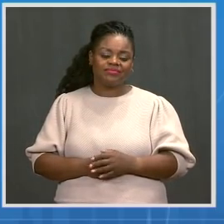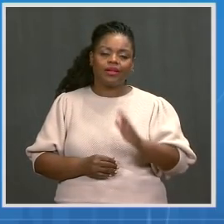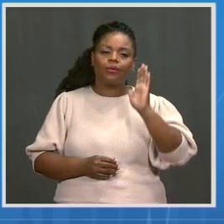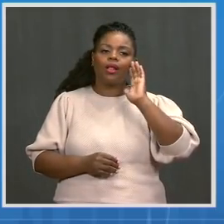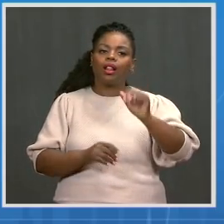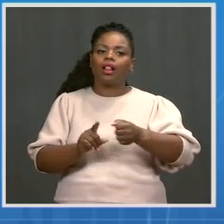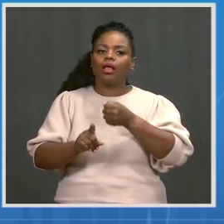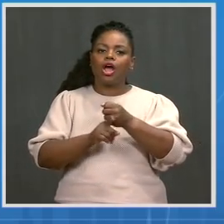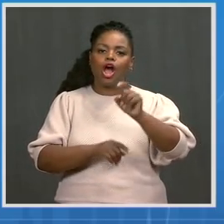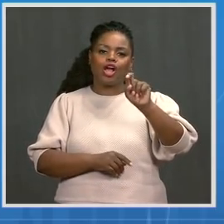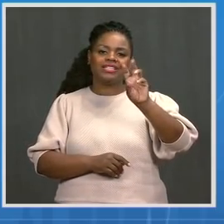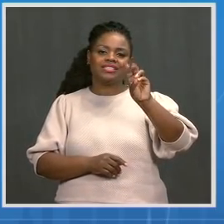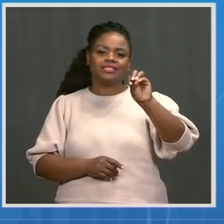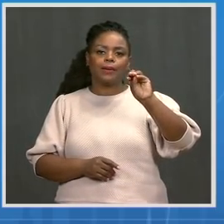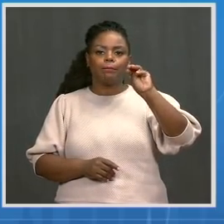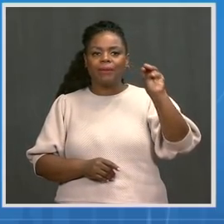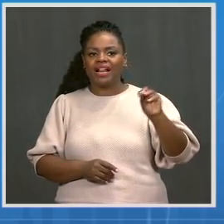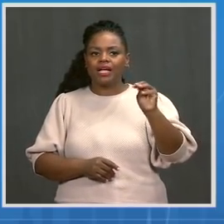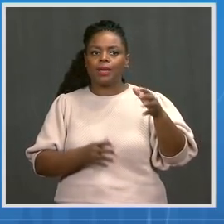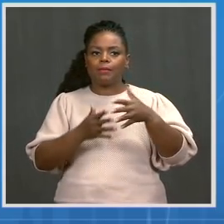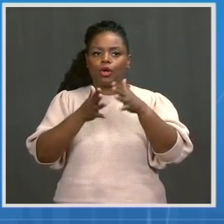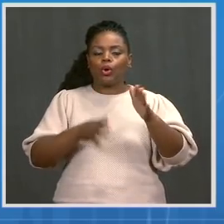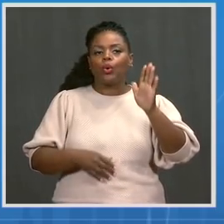fully vaccinated no later than mid-July.